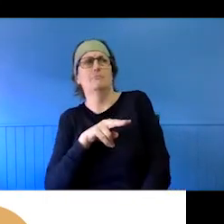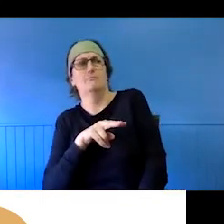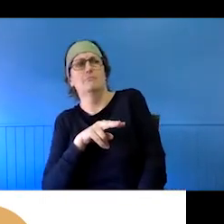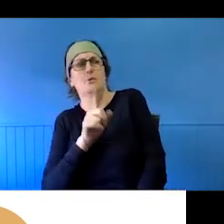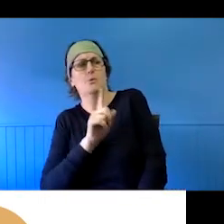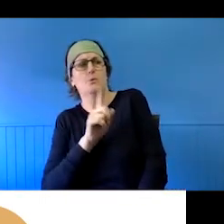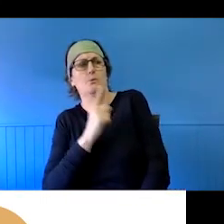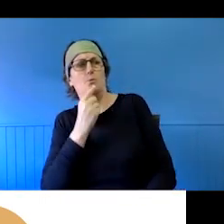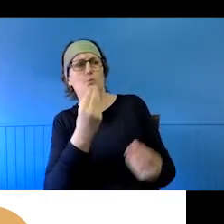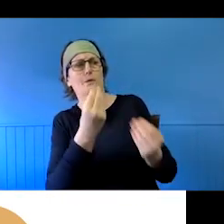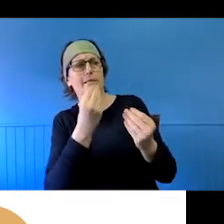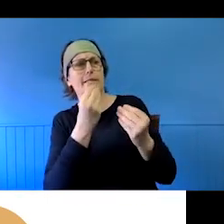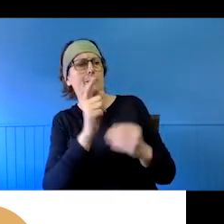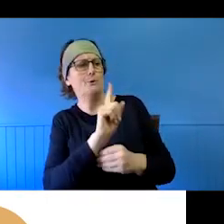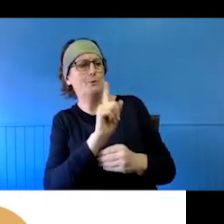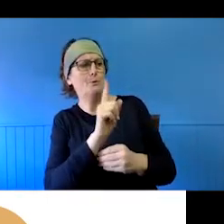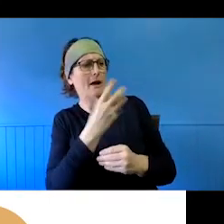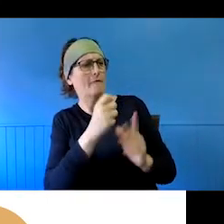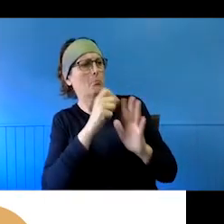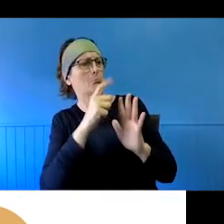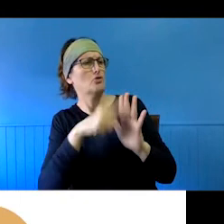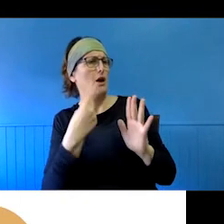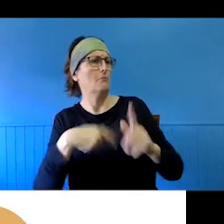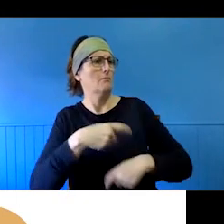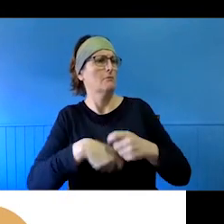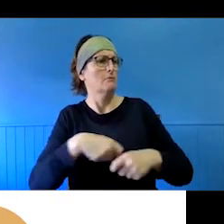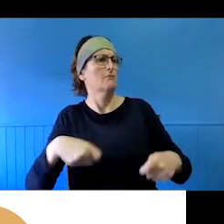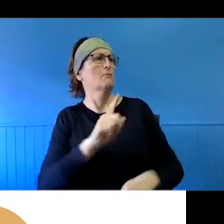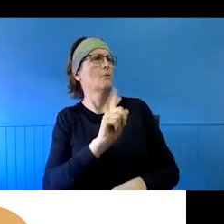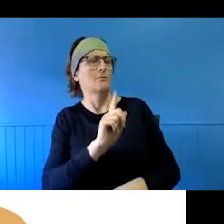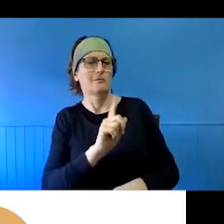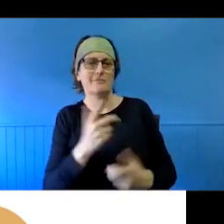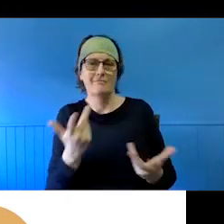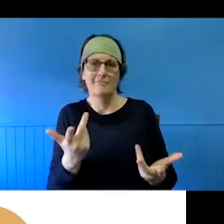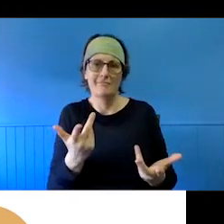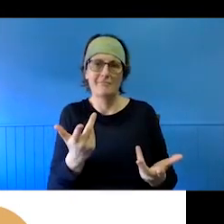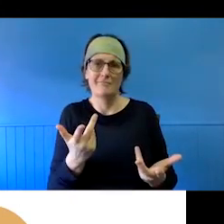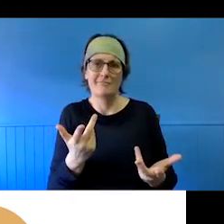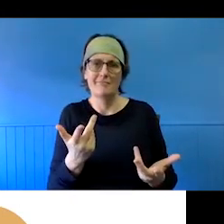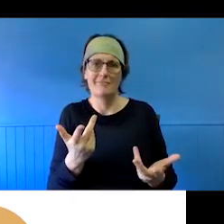teach or talk about how to teach online." You know, we do associate